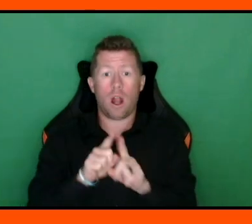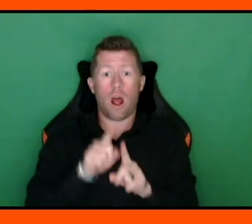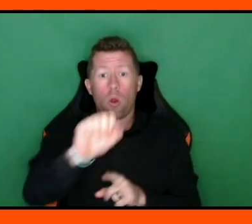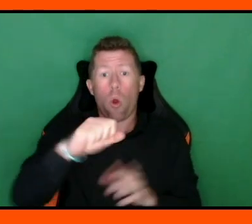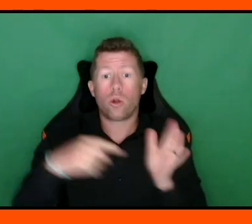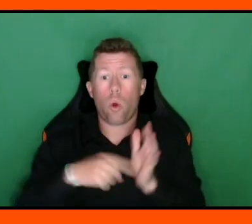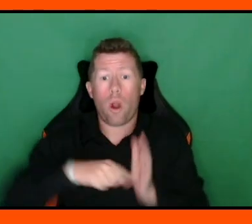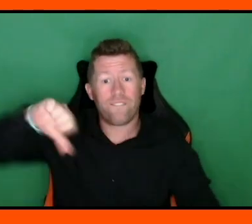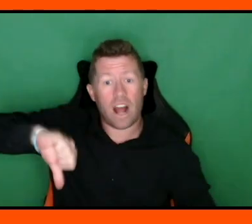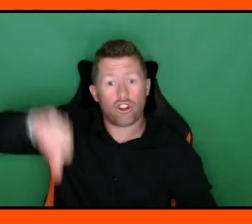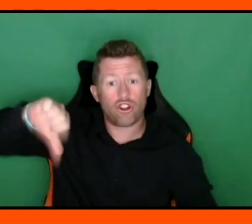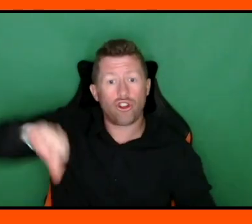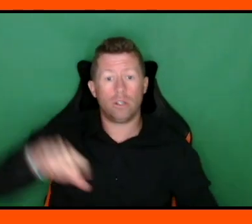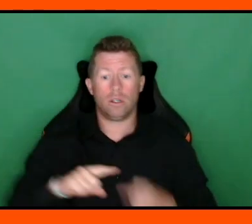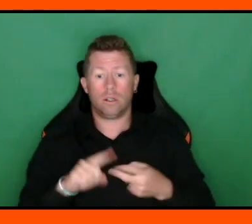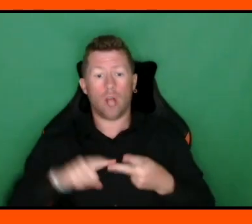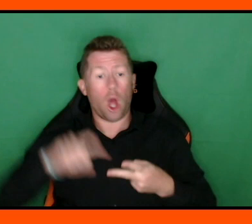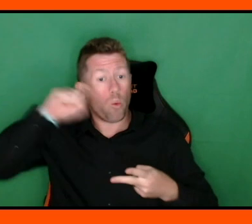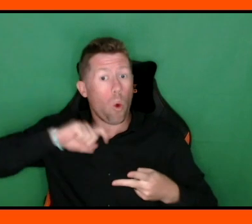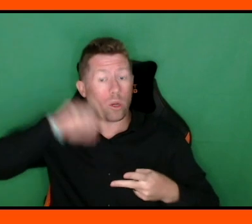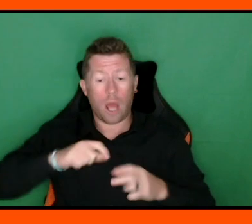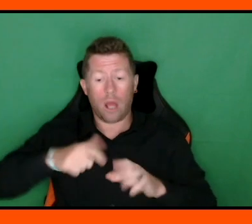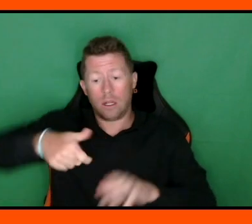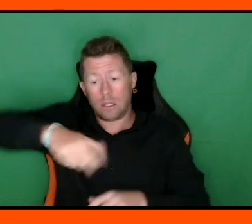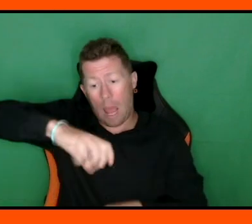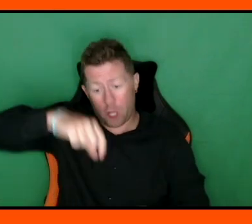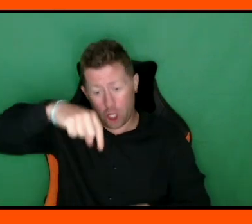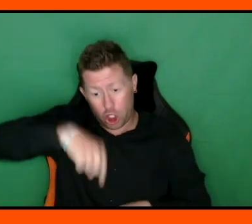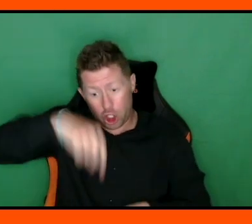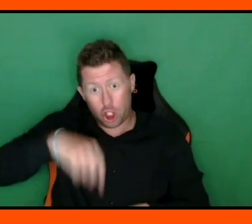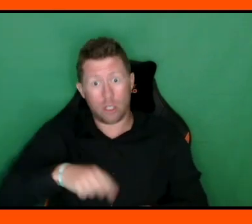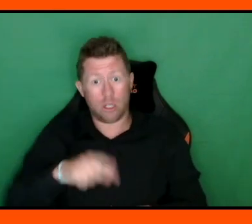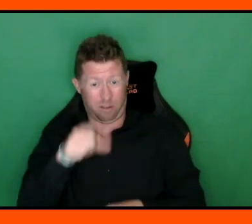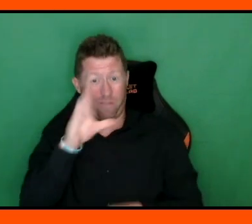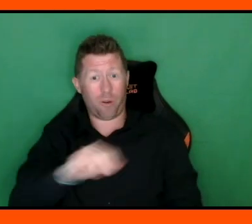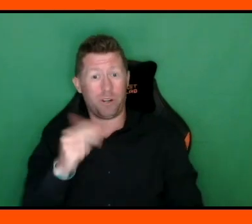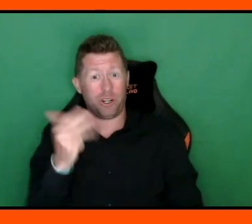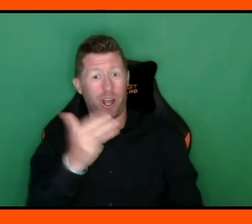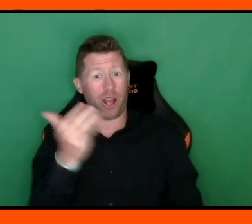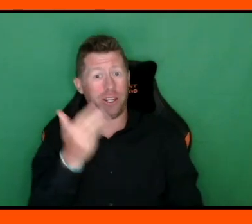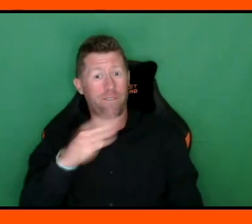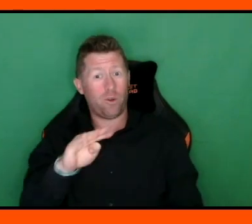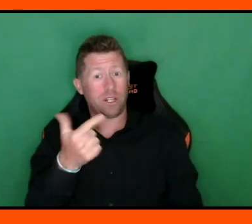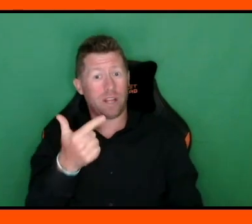or running water like we did in 1947. We would also be asking you if you had a television set